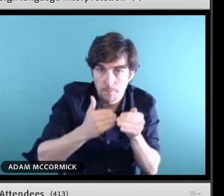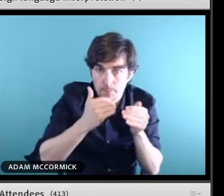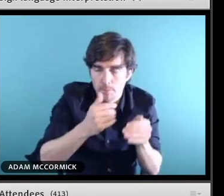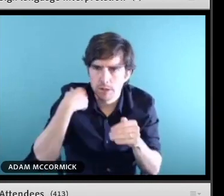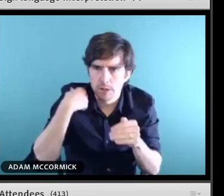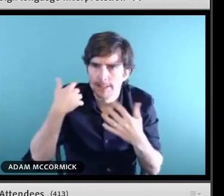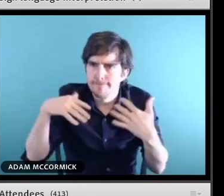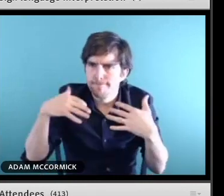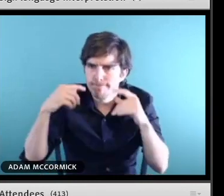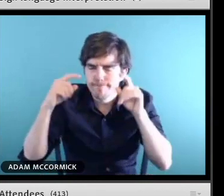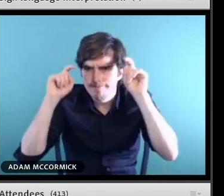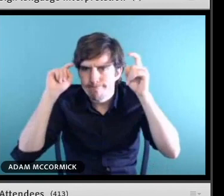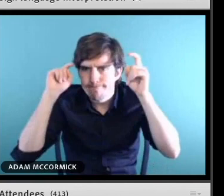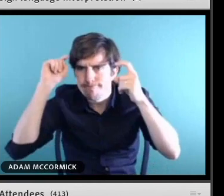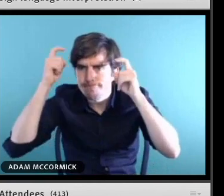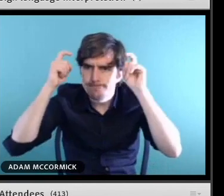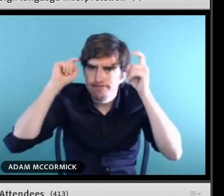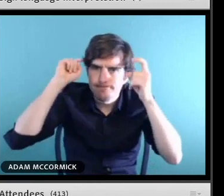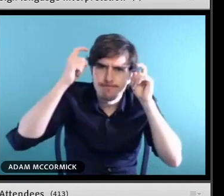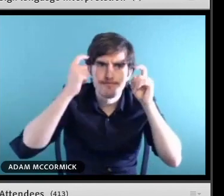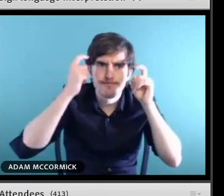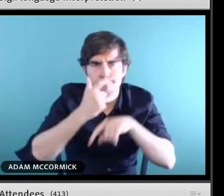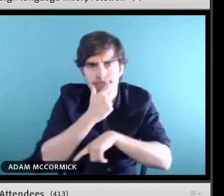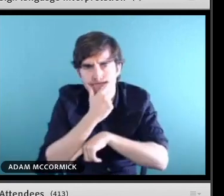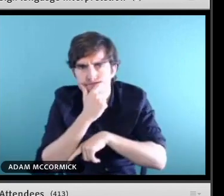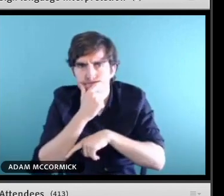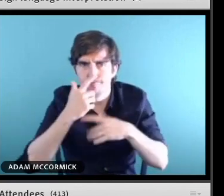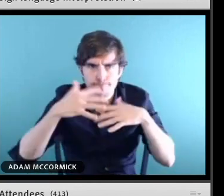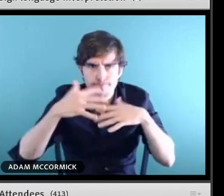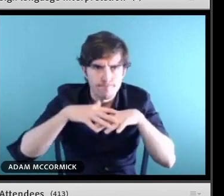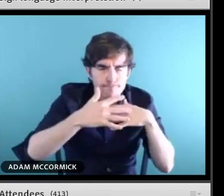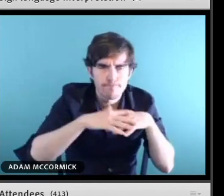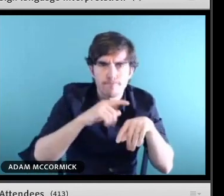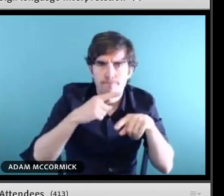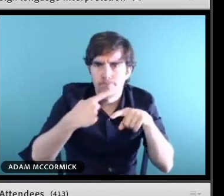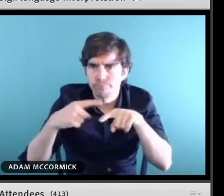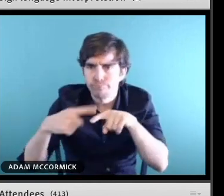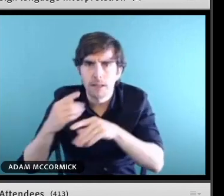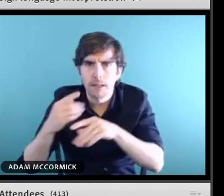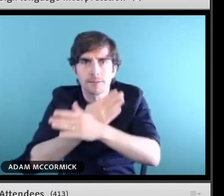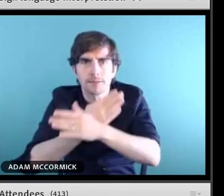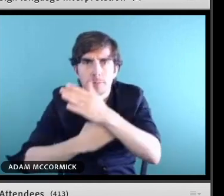of distance learning crisis and textbooks accessible digitally with eLearning